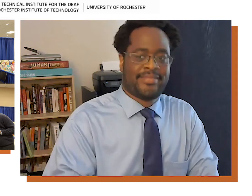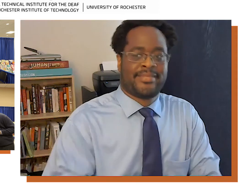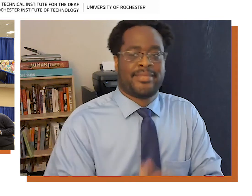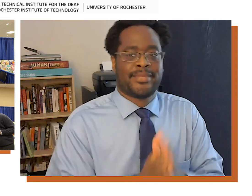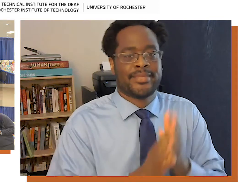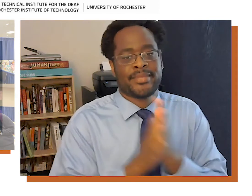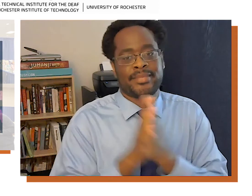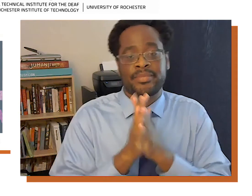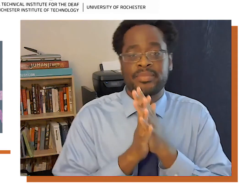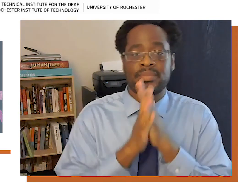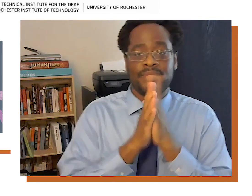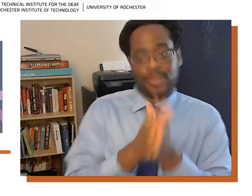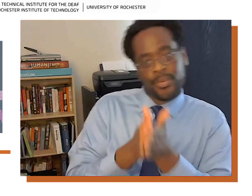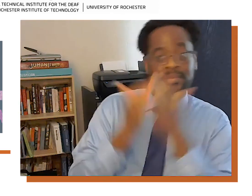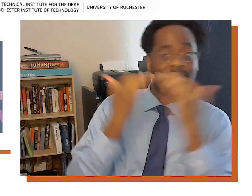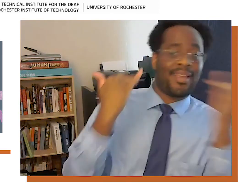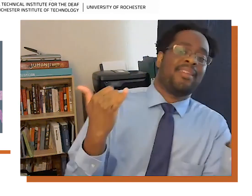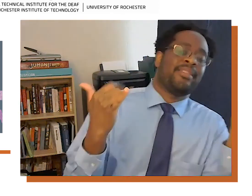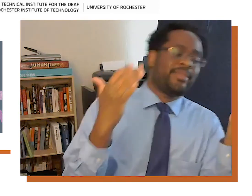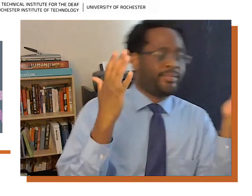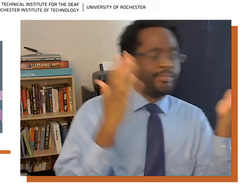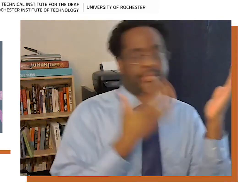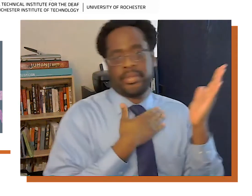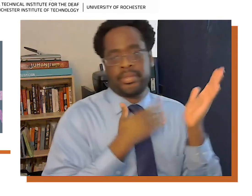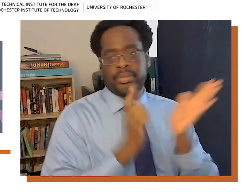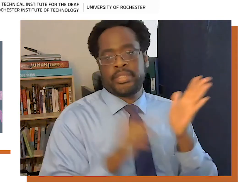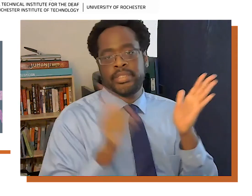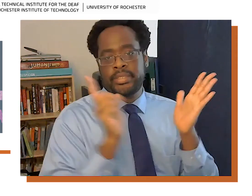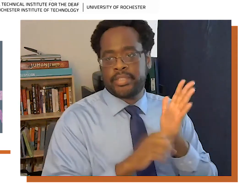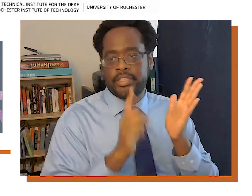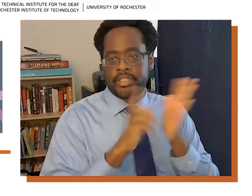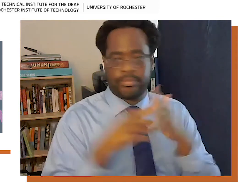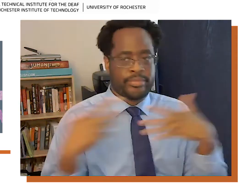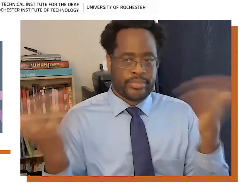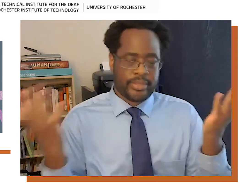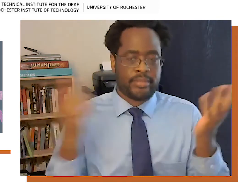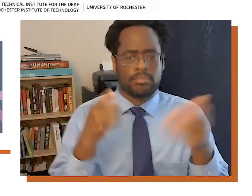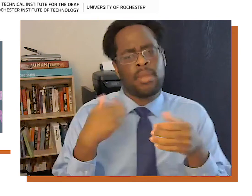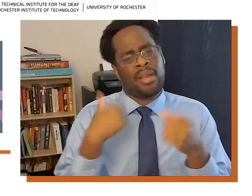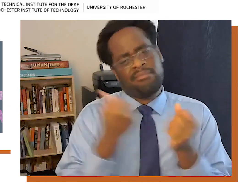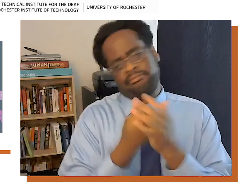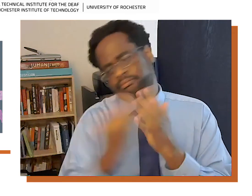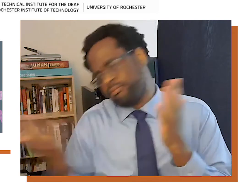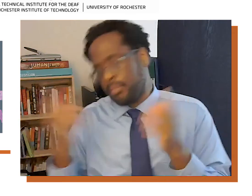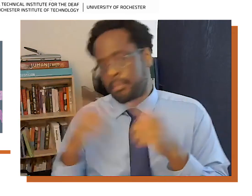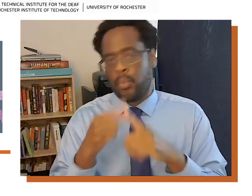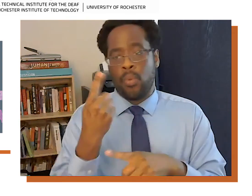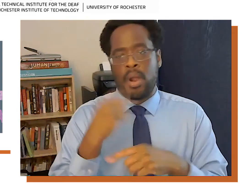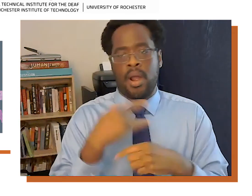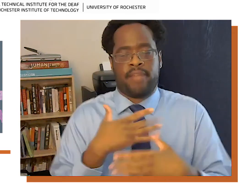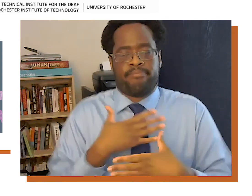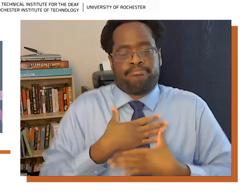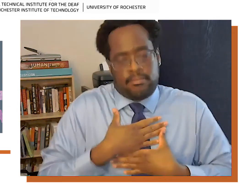so I became a writer, I guess. Now on to my research, I have a variety of projects,